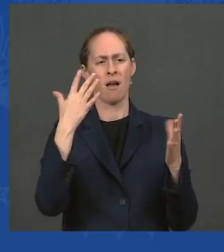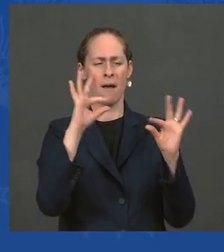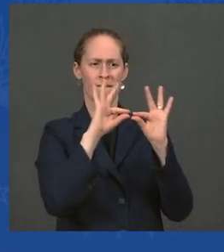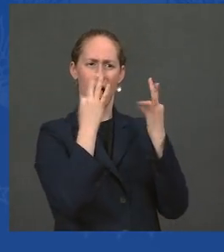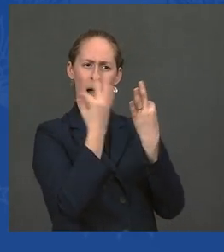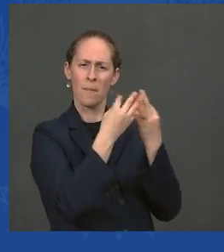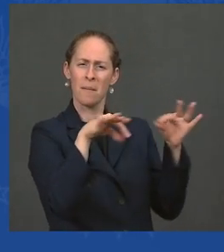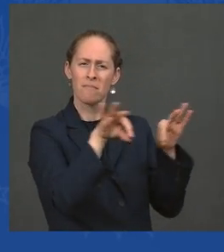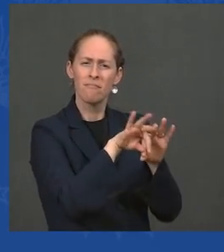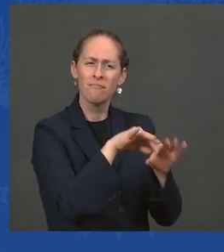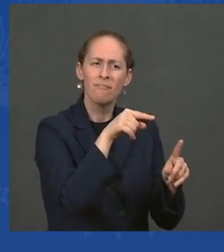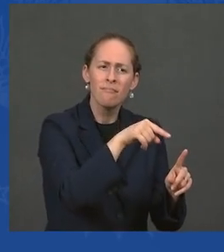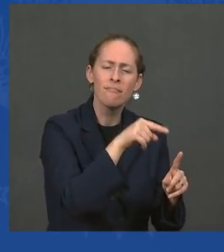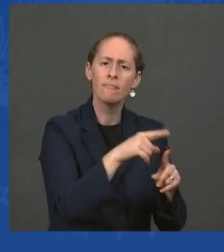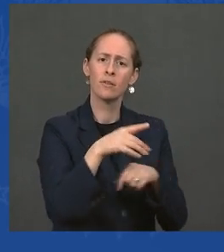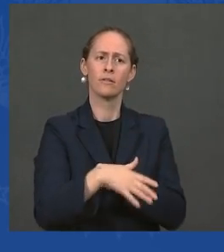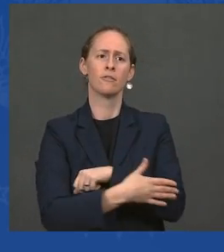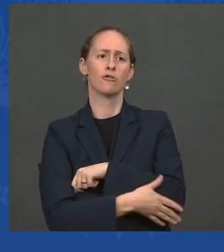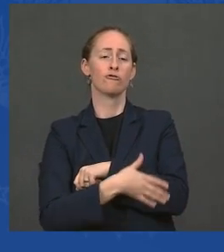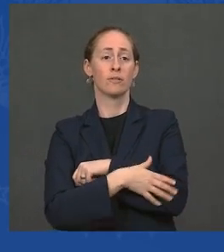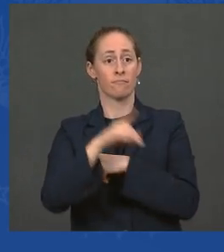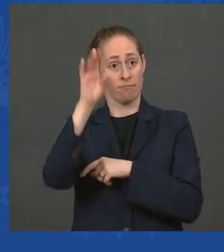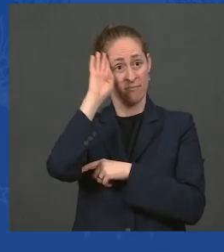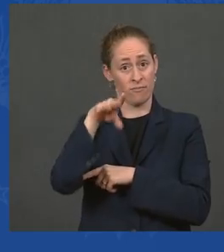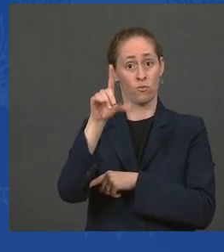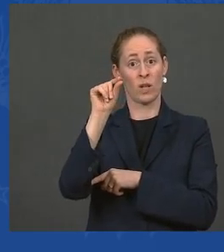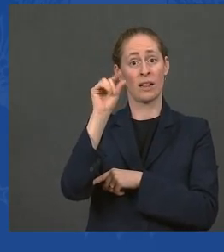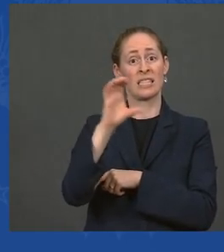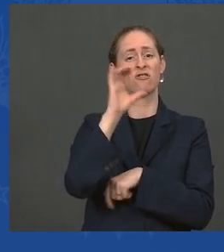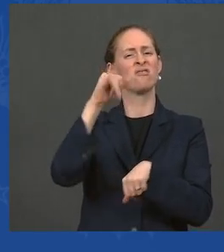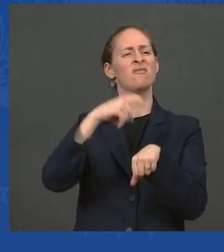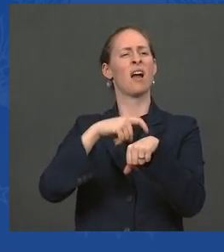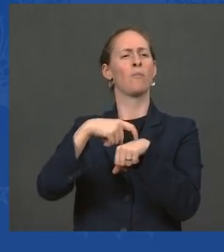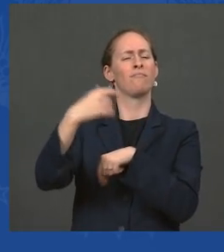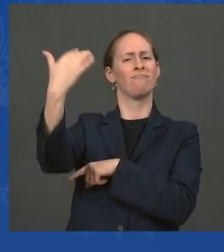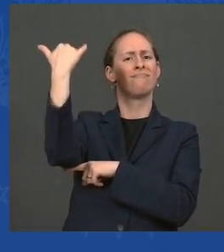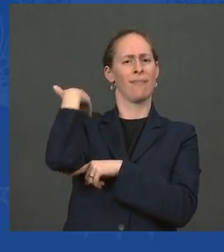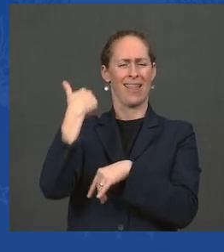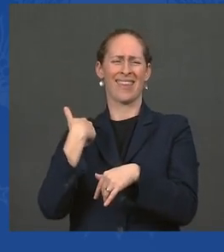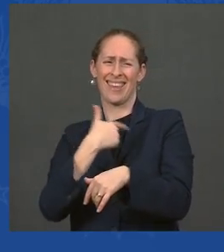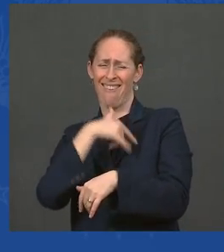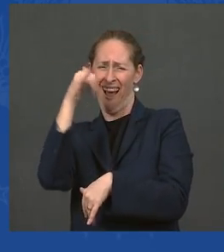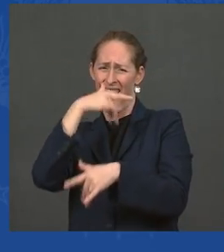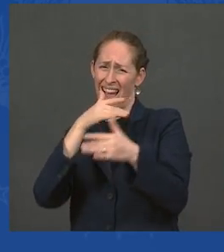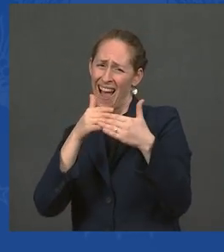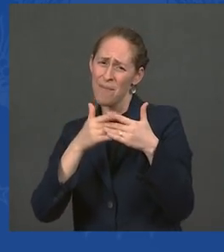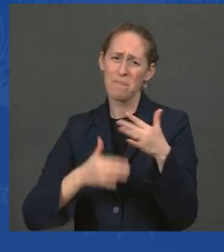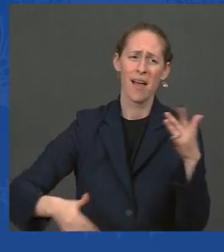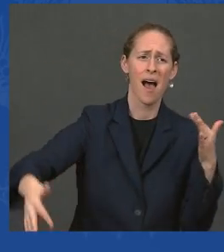For most of the 20th century, we led the world by a significant margin because we invested in our people.